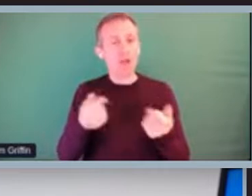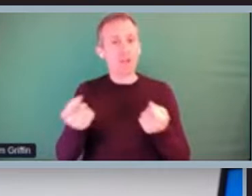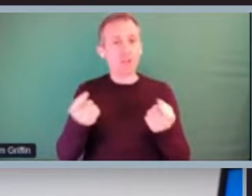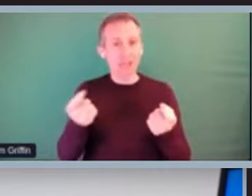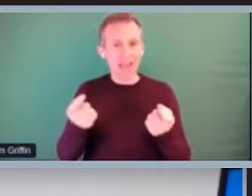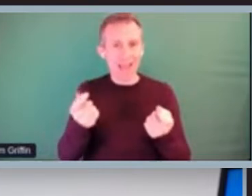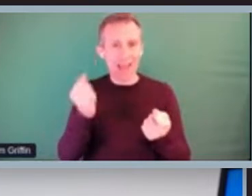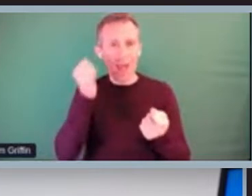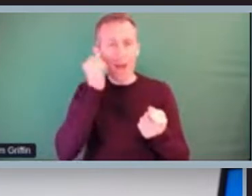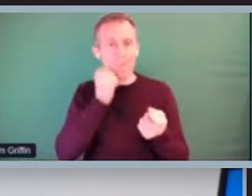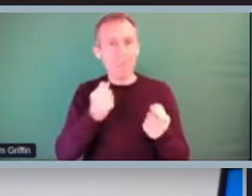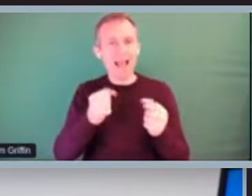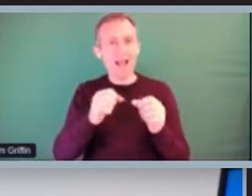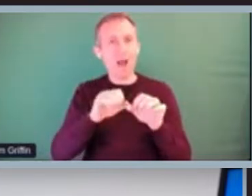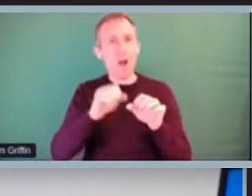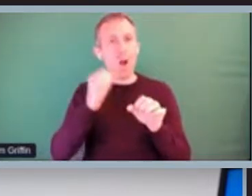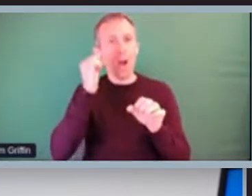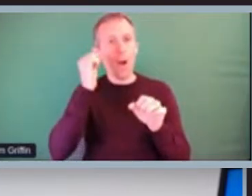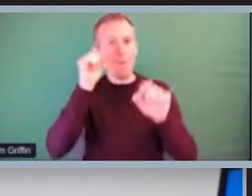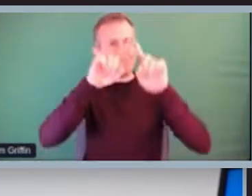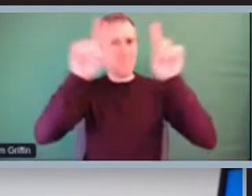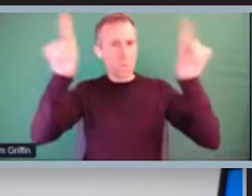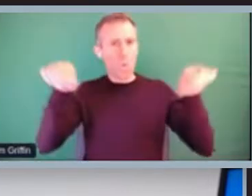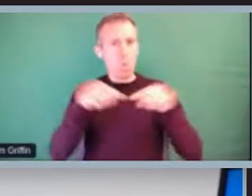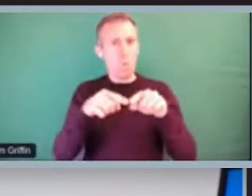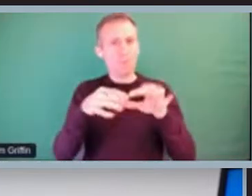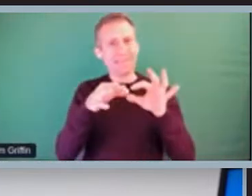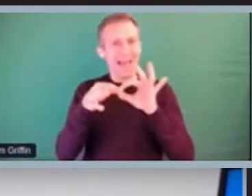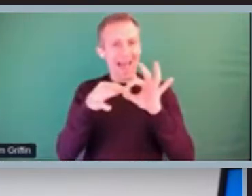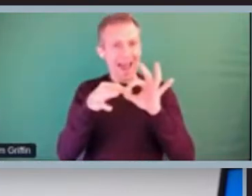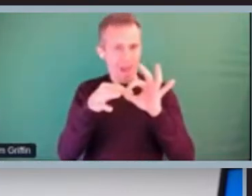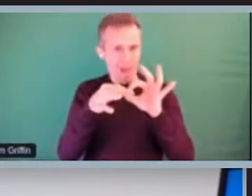I’m also a member of the UCISA Diversity task force.